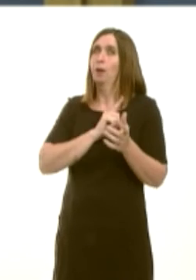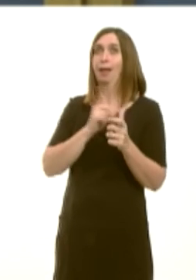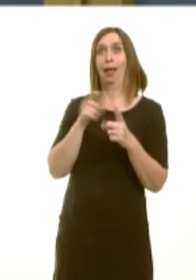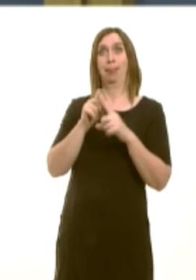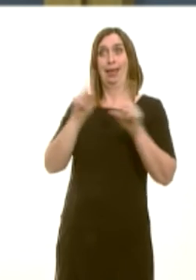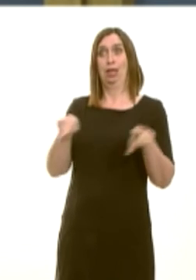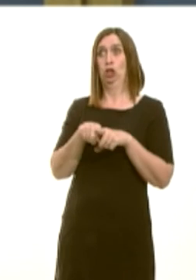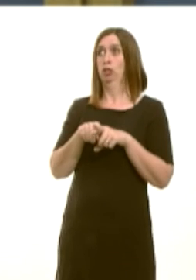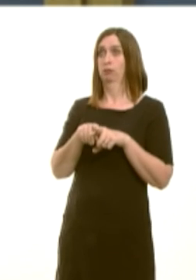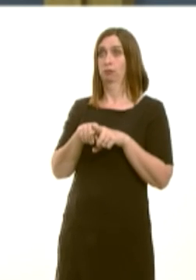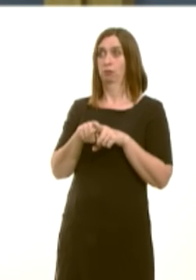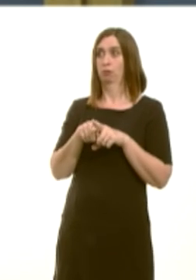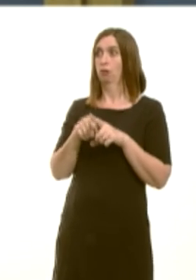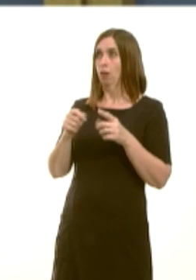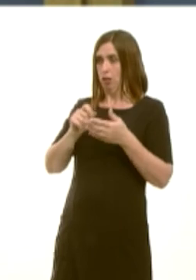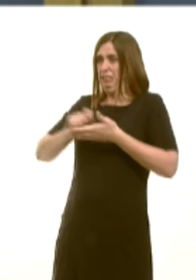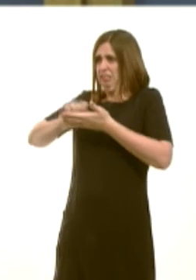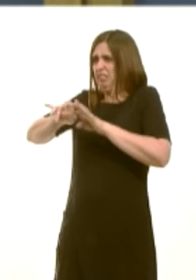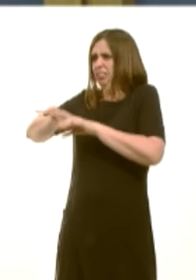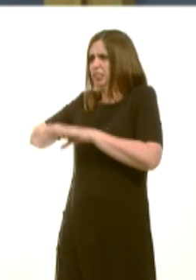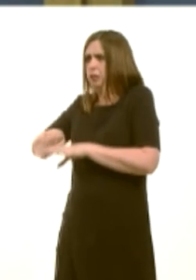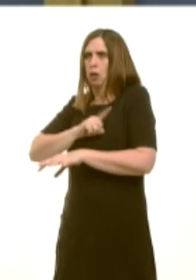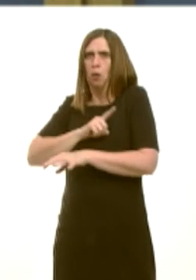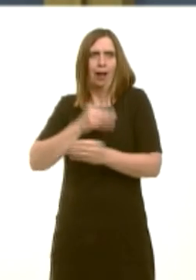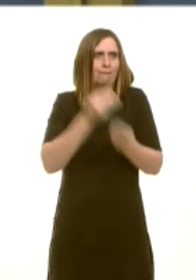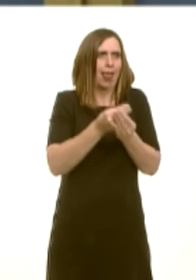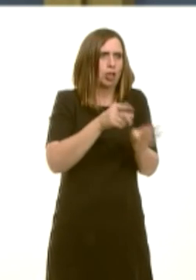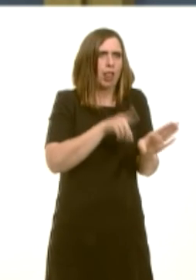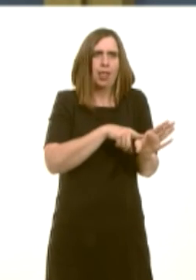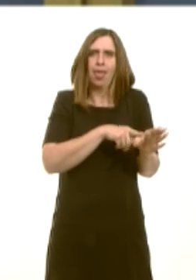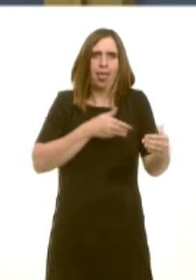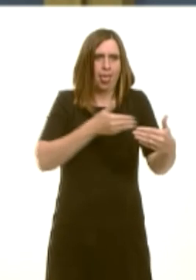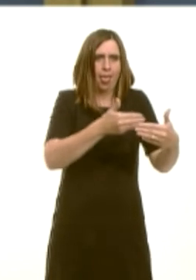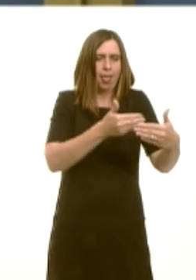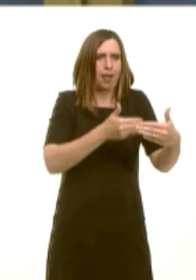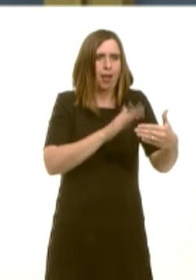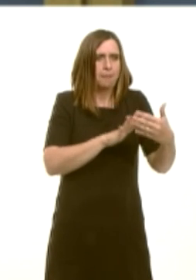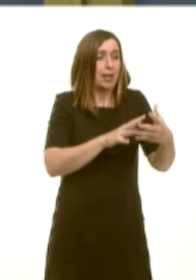very close to the end of the previous financial year, the window was quite small, and, as